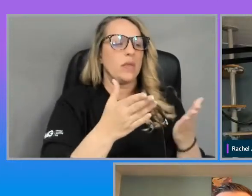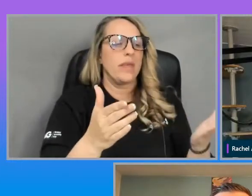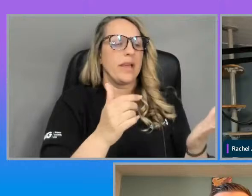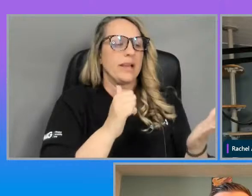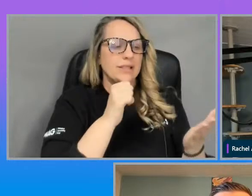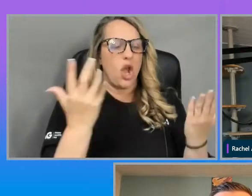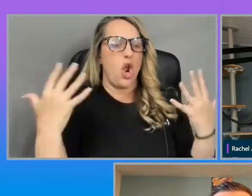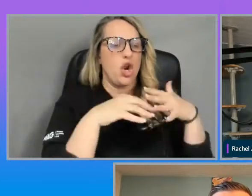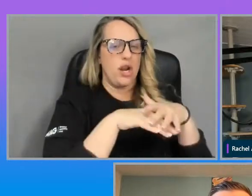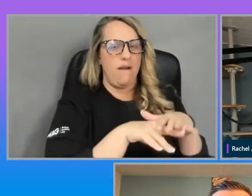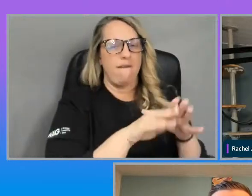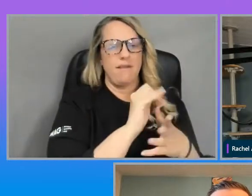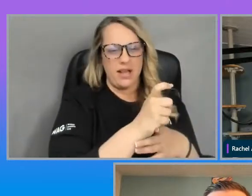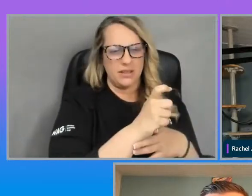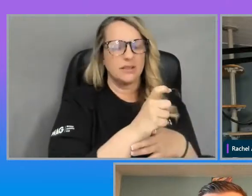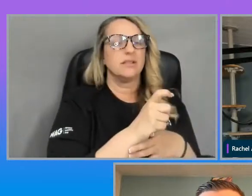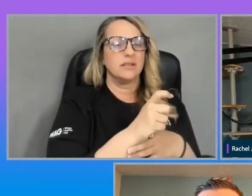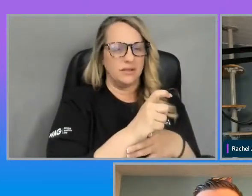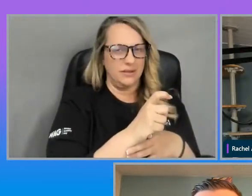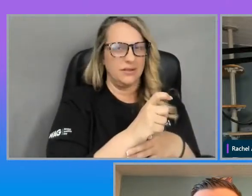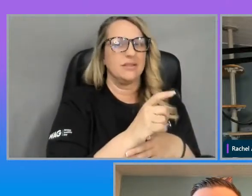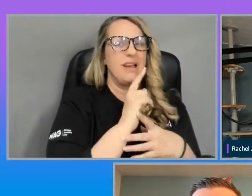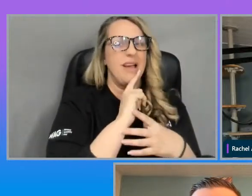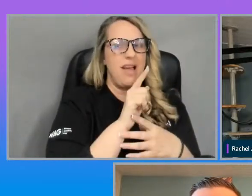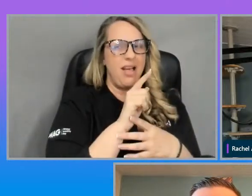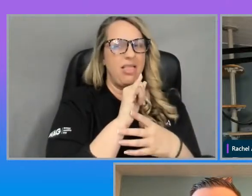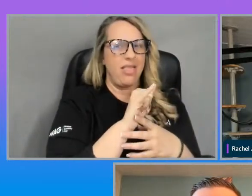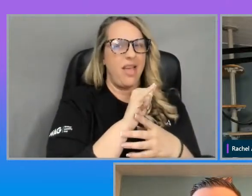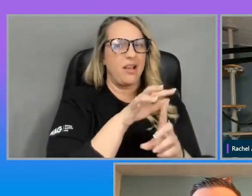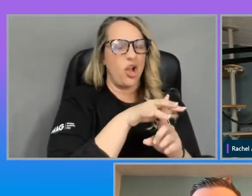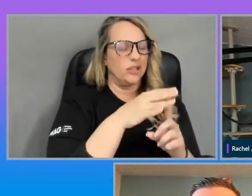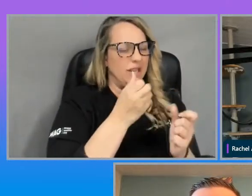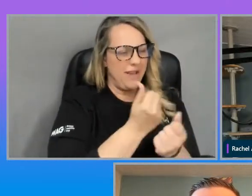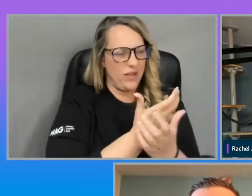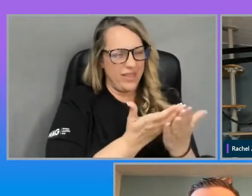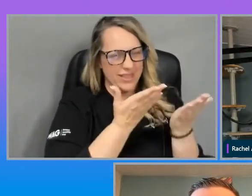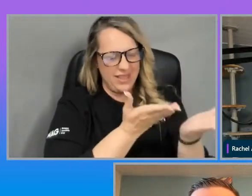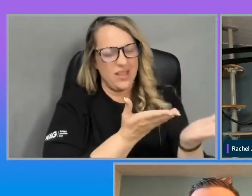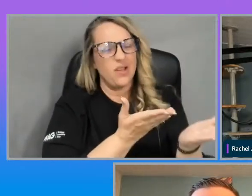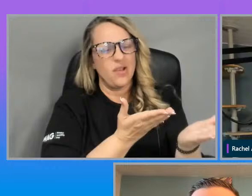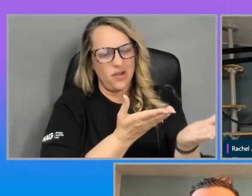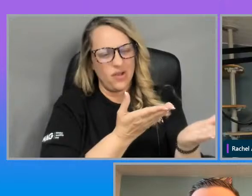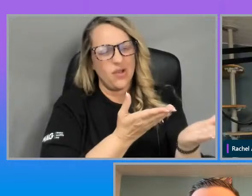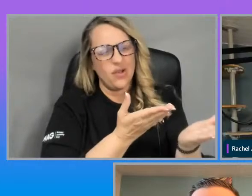things that are in a grid or flex formatting context as well,